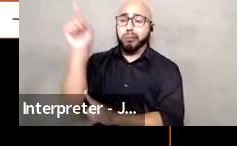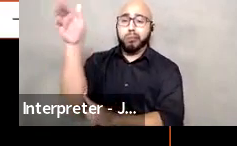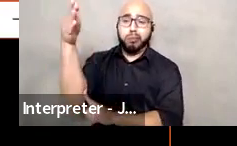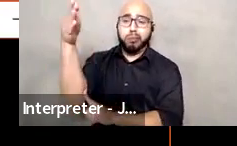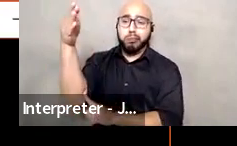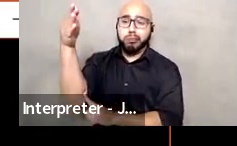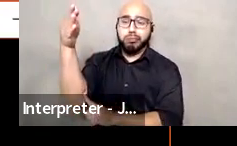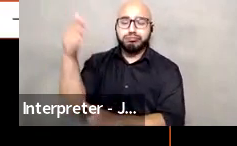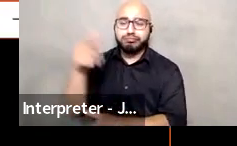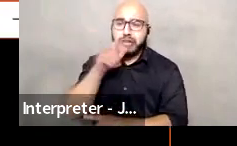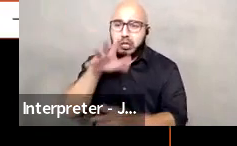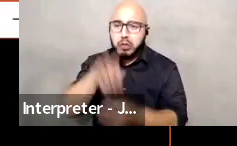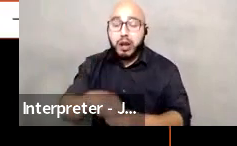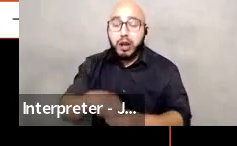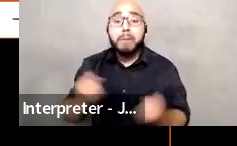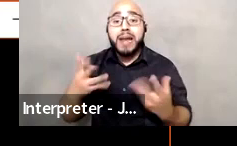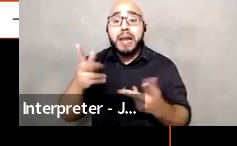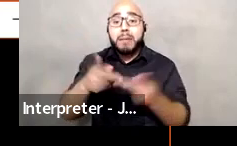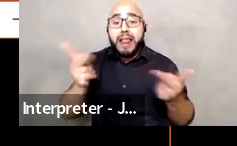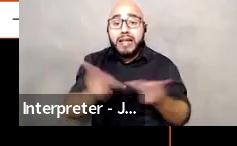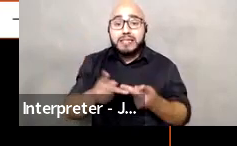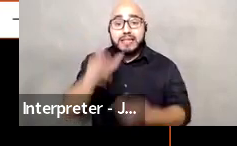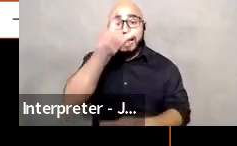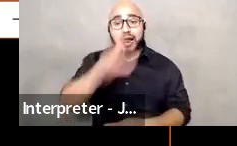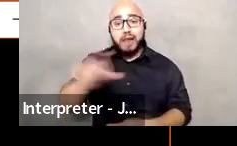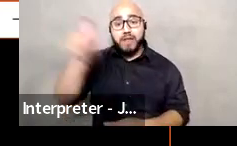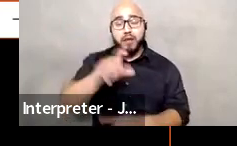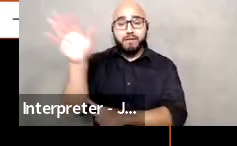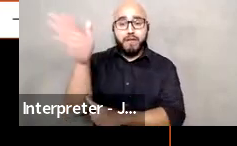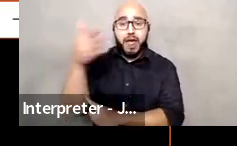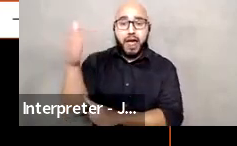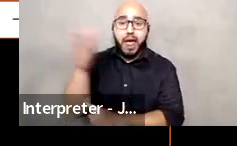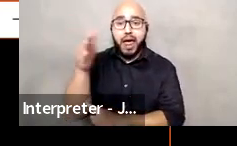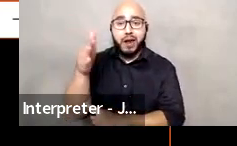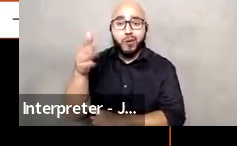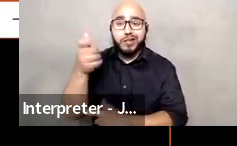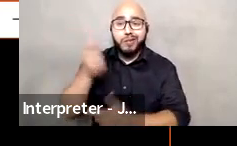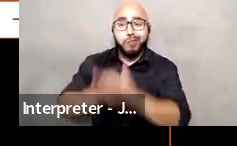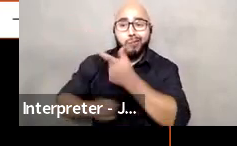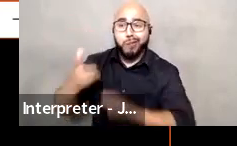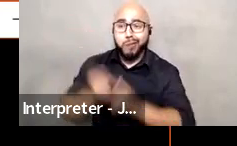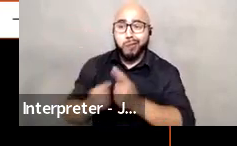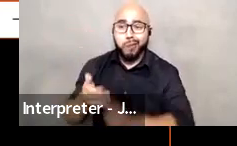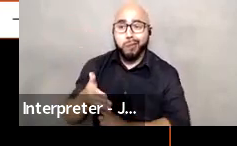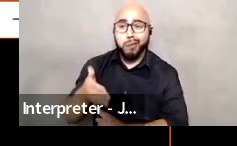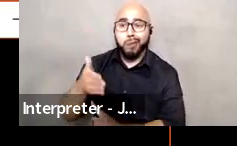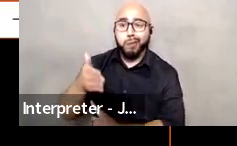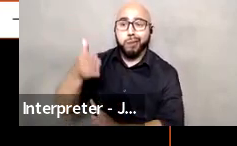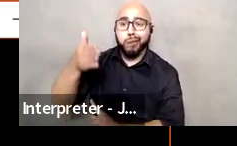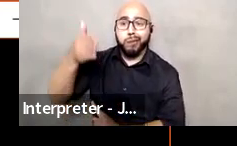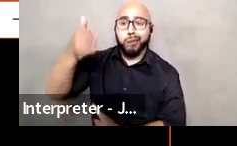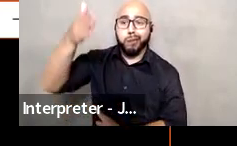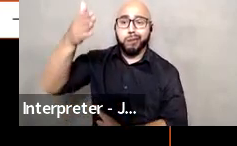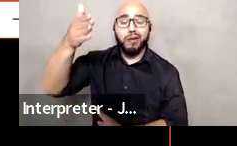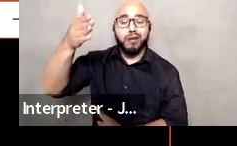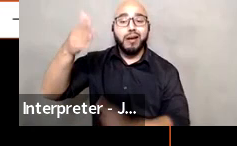The Confederate flag was was. Raised on state houses or county or. Local.